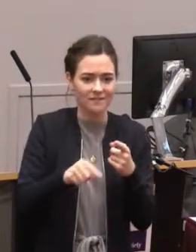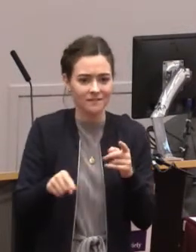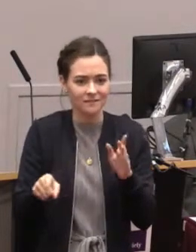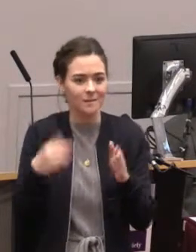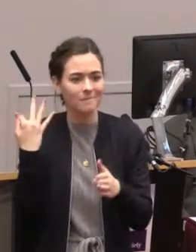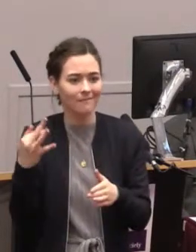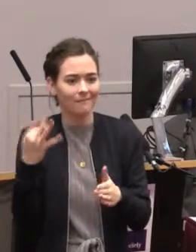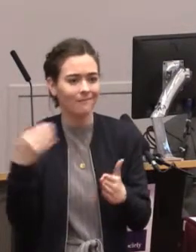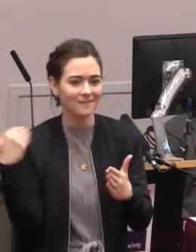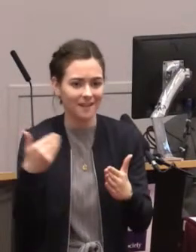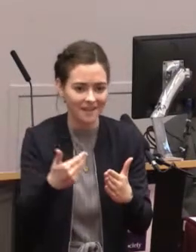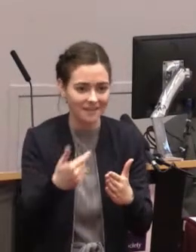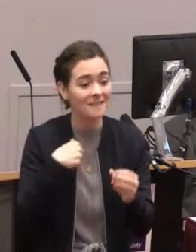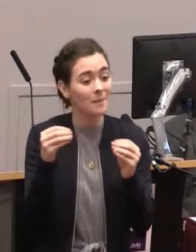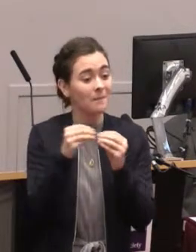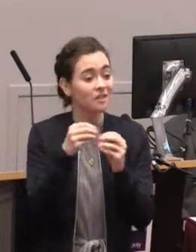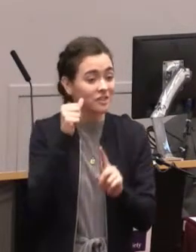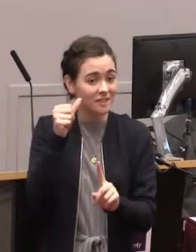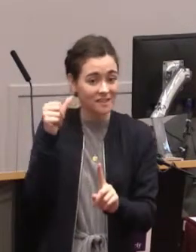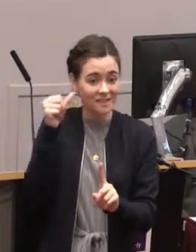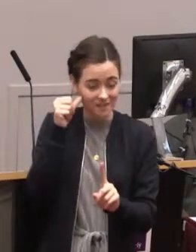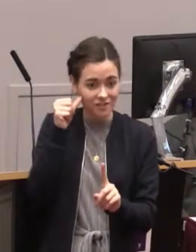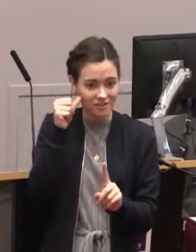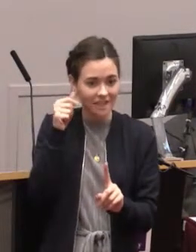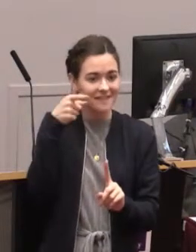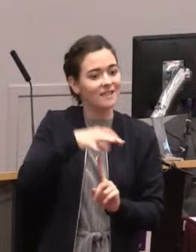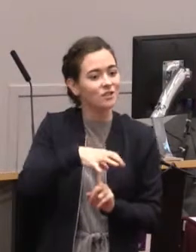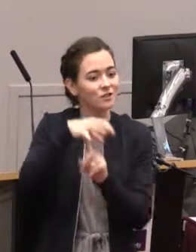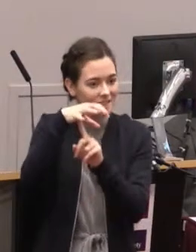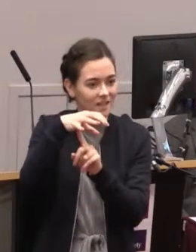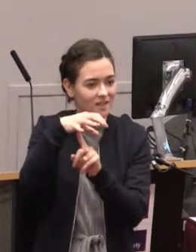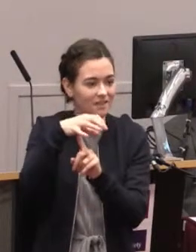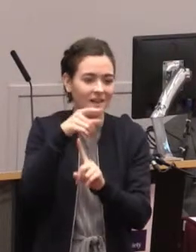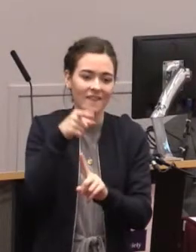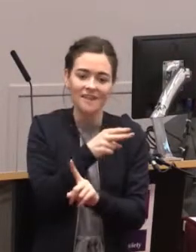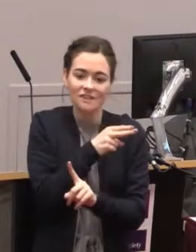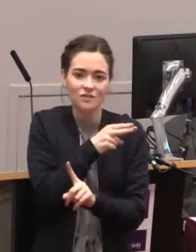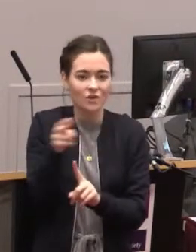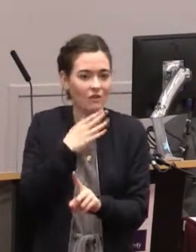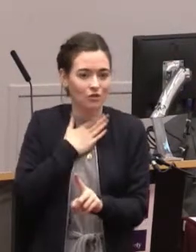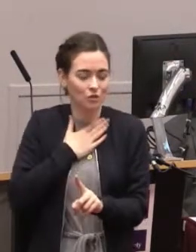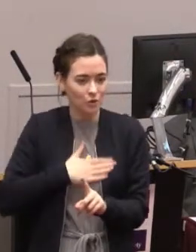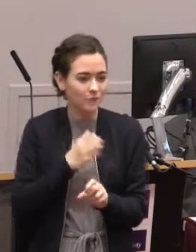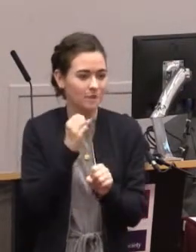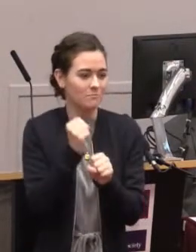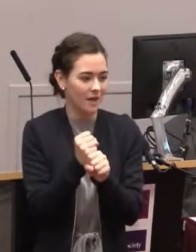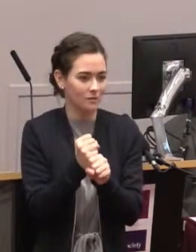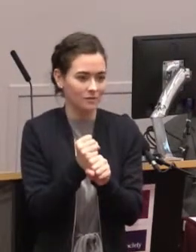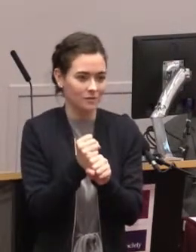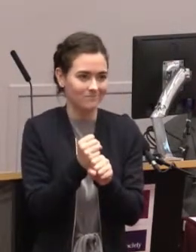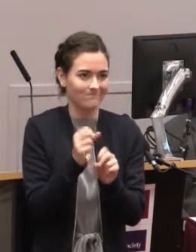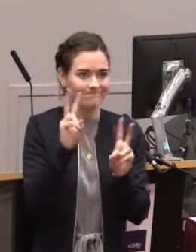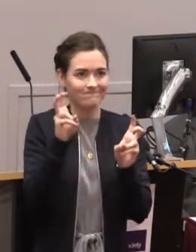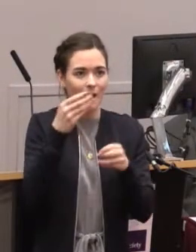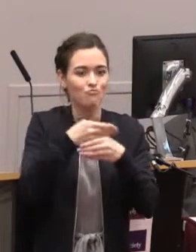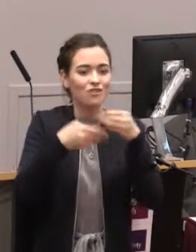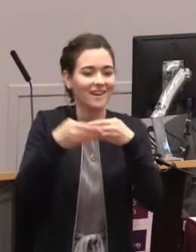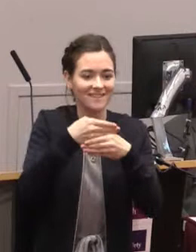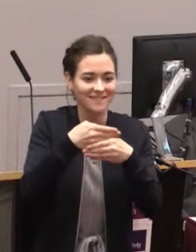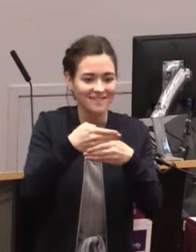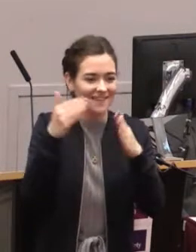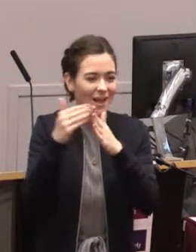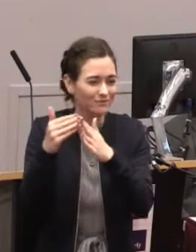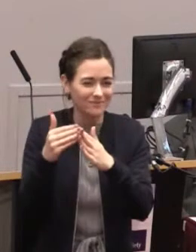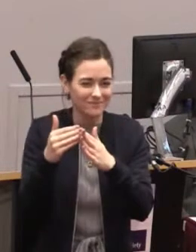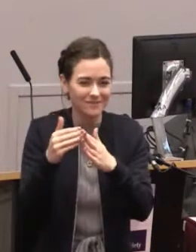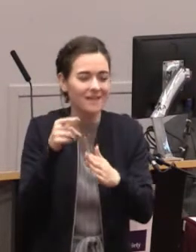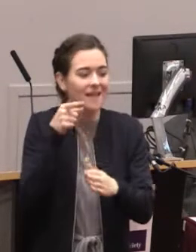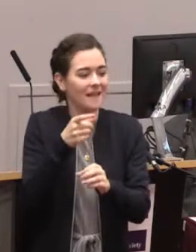As I said yesterday, institutionalisation is not just about bricks and mortar, it's